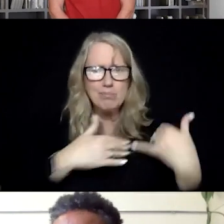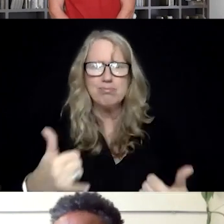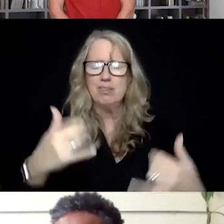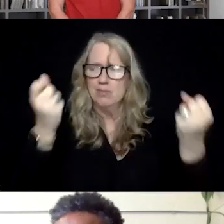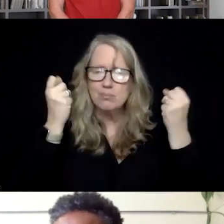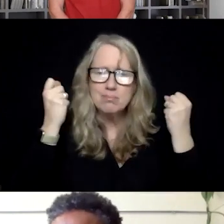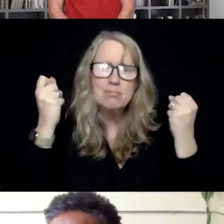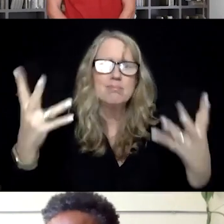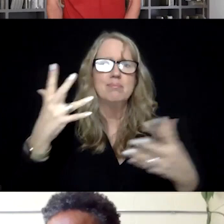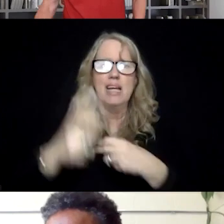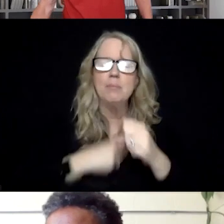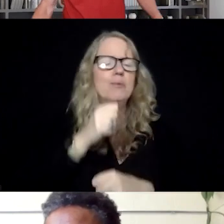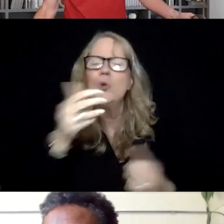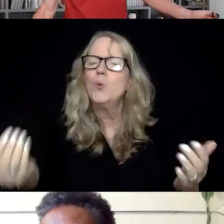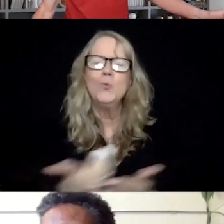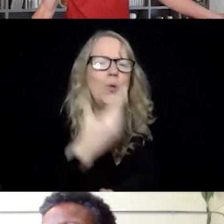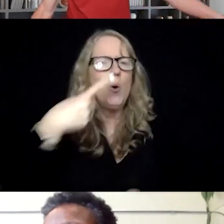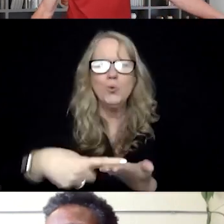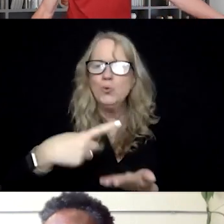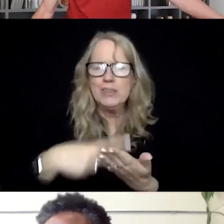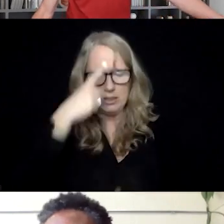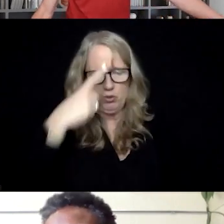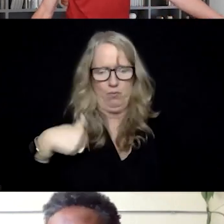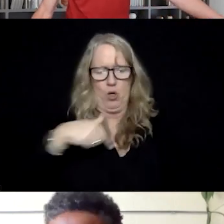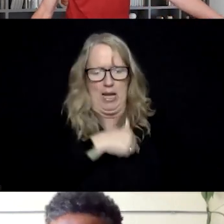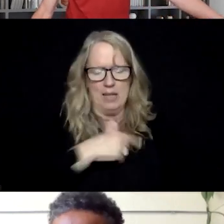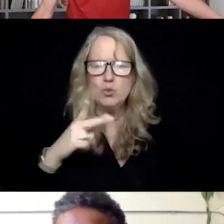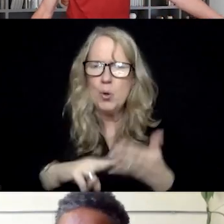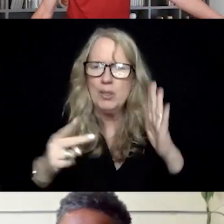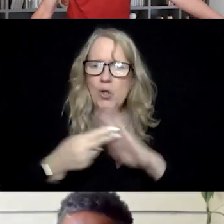THESE ARE NO NEW DISCUSSIONS FOR US. IN TERMS OF CRISIS RESPONSE,